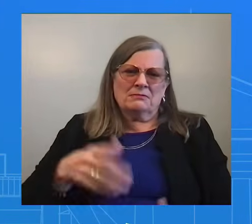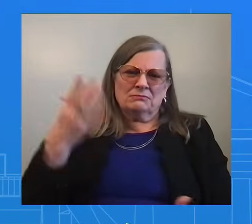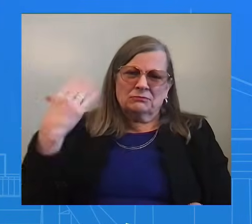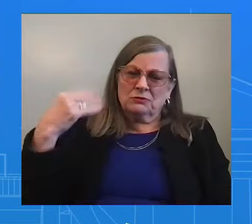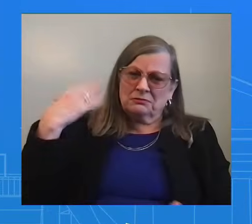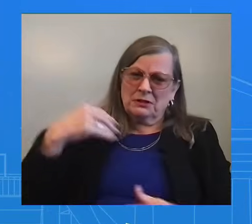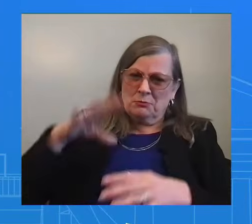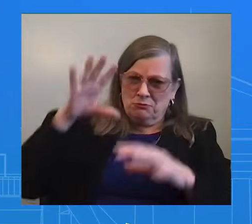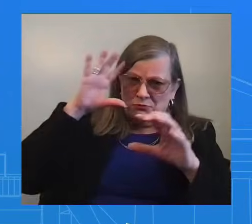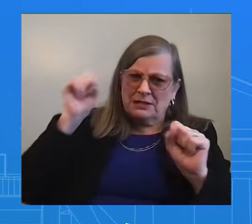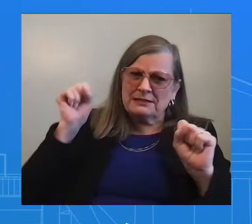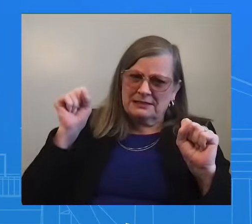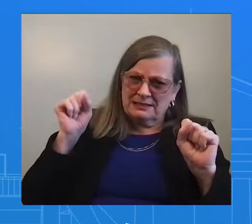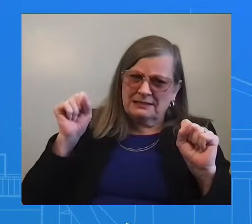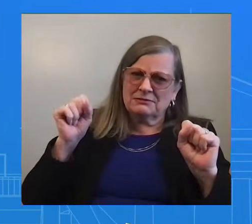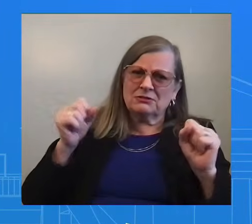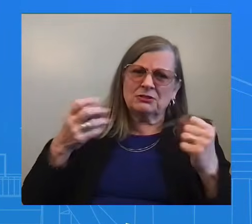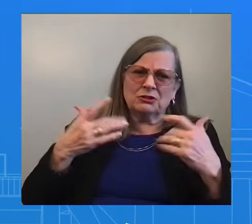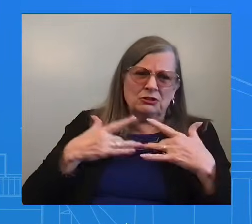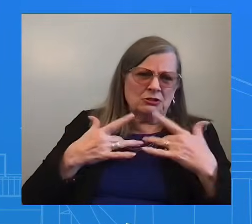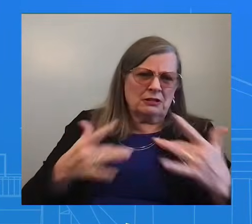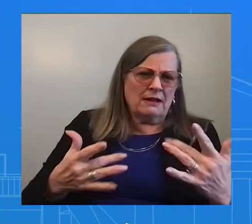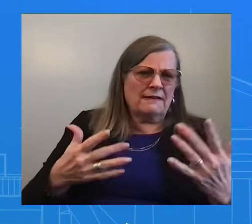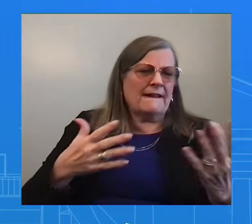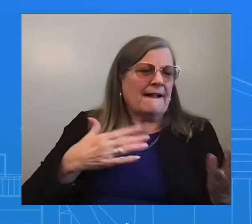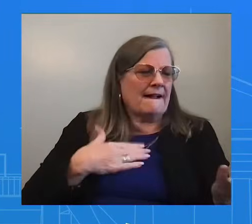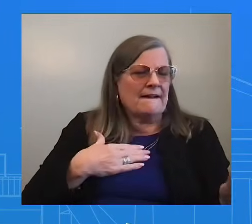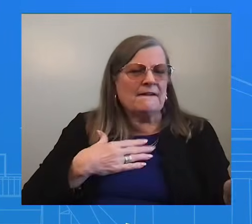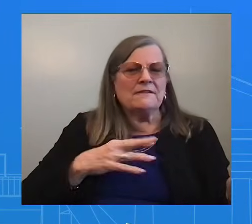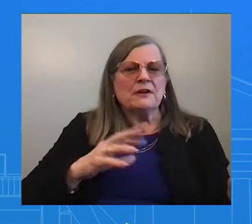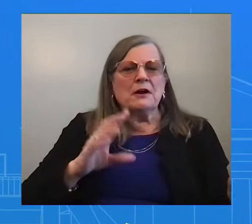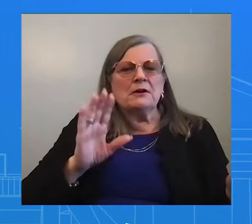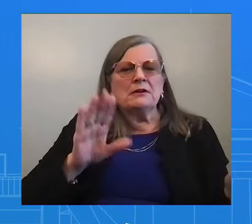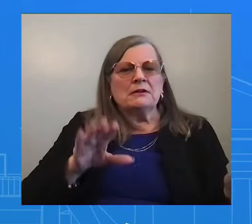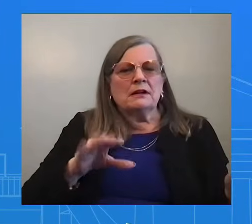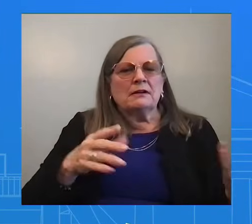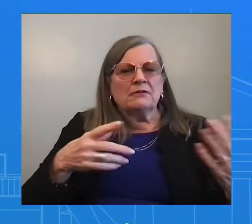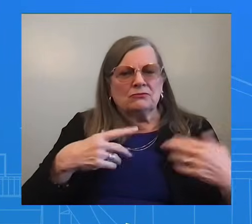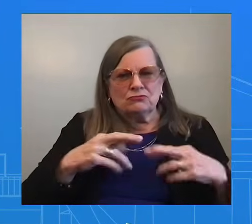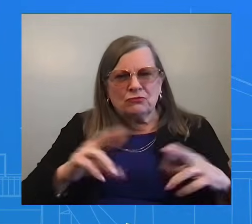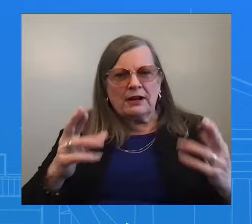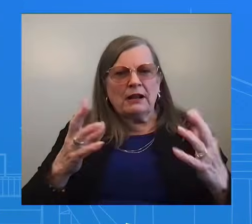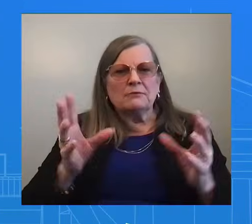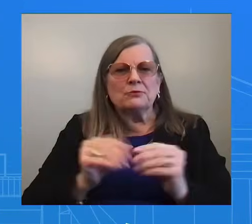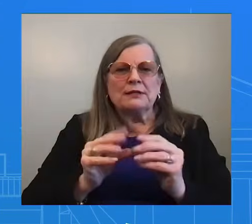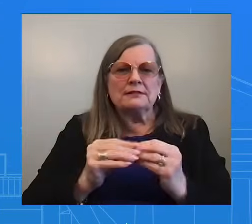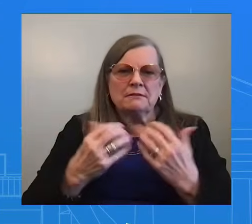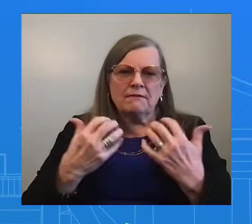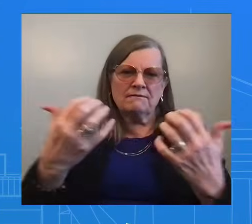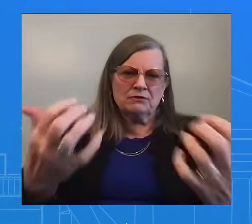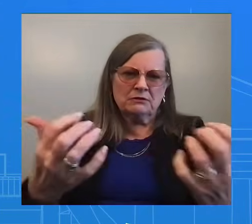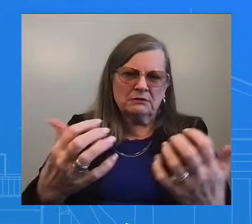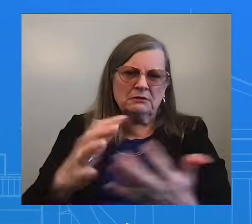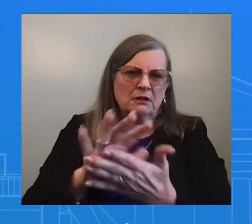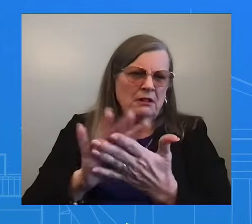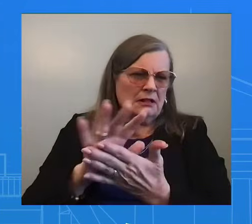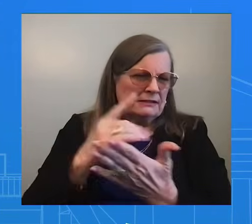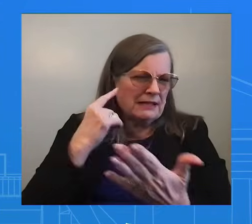and talk about his record, make the case directly to the American people, defend some of the policy action he has taken. The President, since it's December 21st,